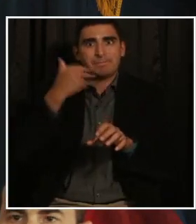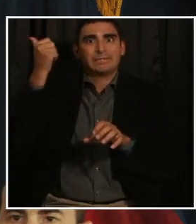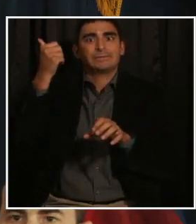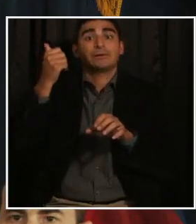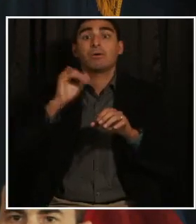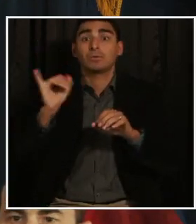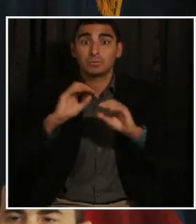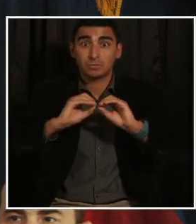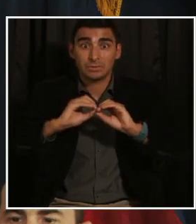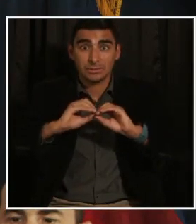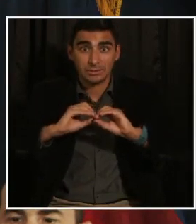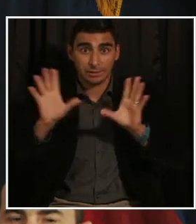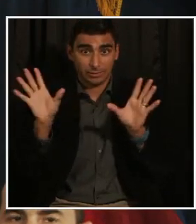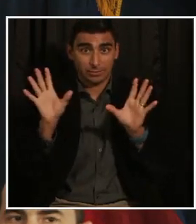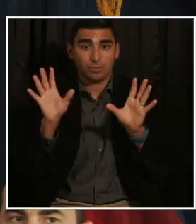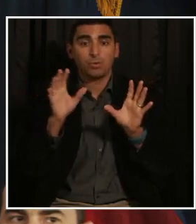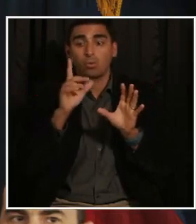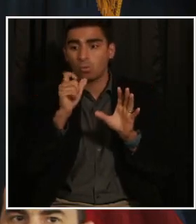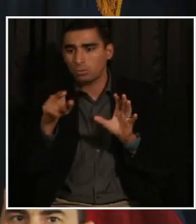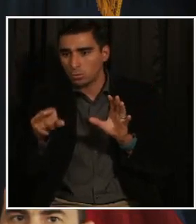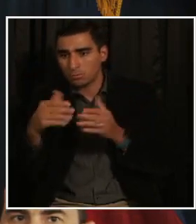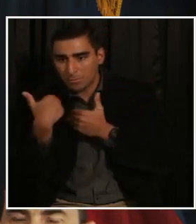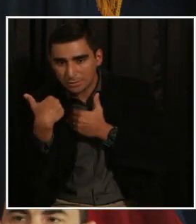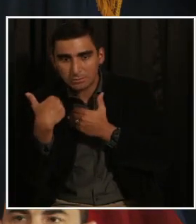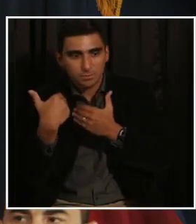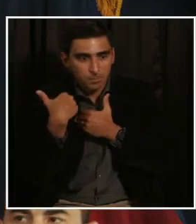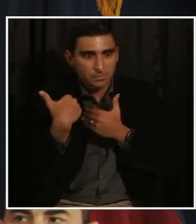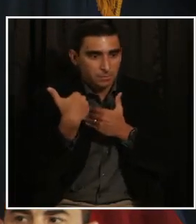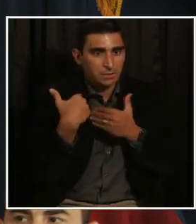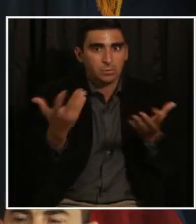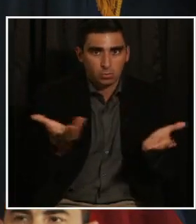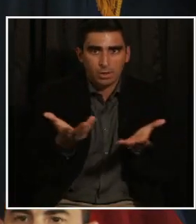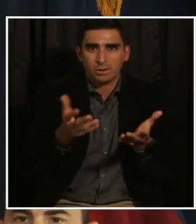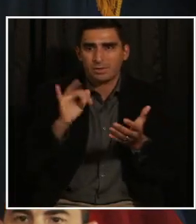exactly who should do what so we will be doing that in the in the coming days and weeks and we're